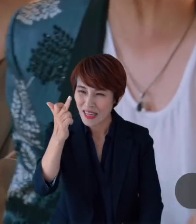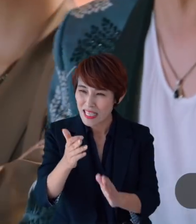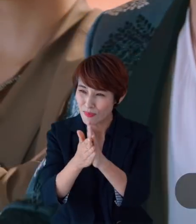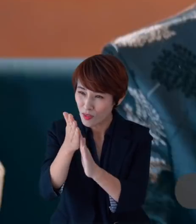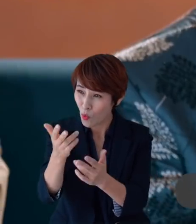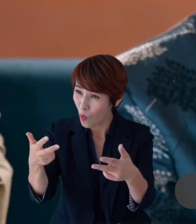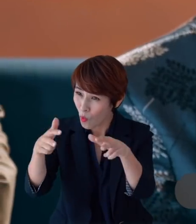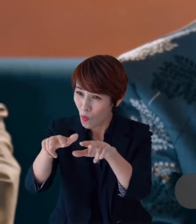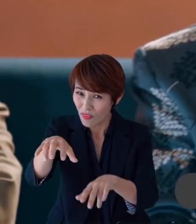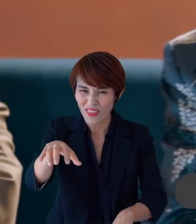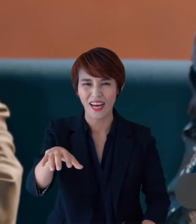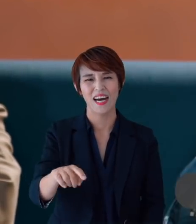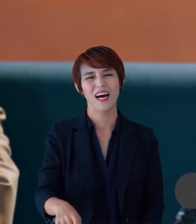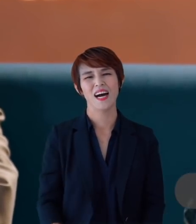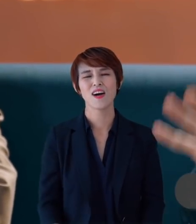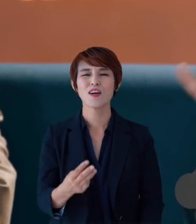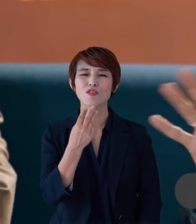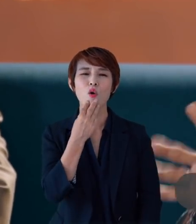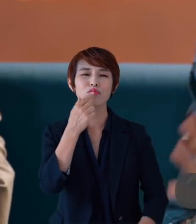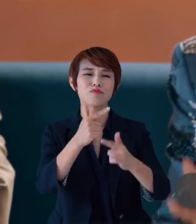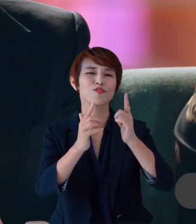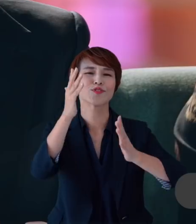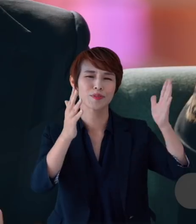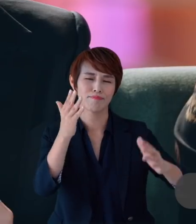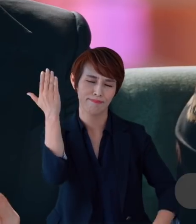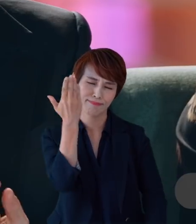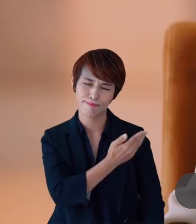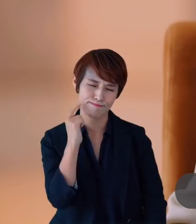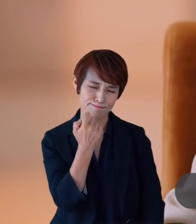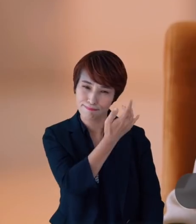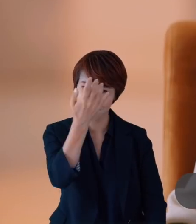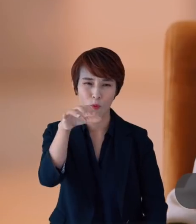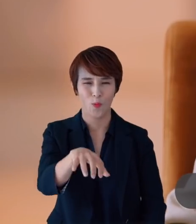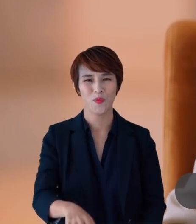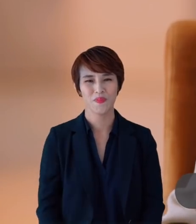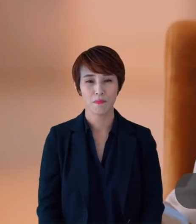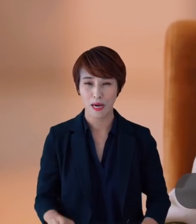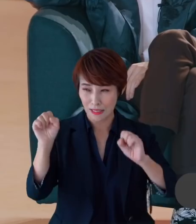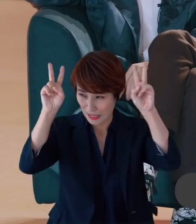j-hope: My pick is Seoul Forest. The landscape is so well laid out and pretty. Right, it’s so nice and there are all the deer, too.